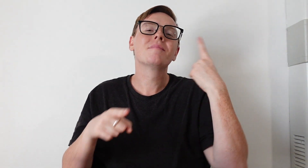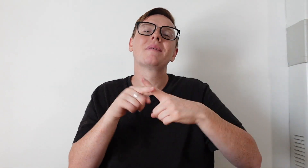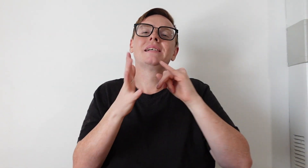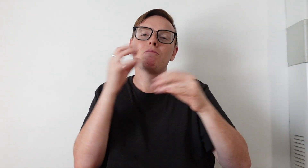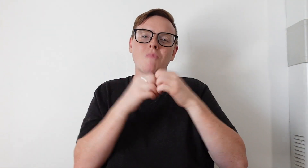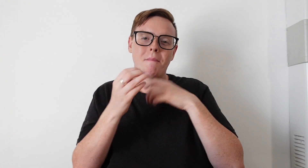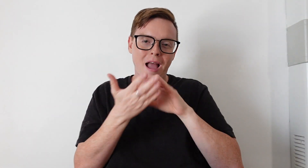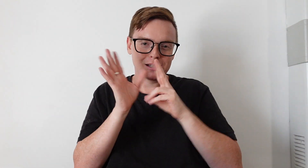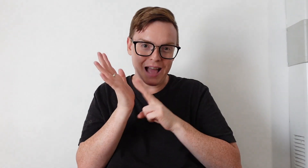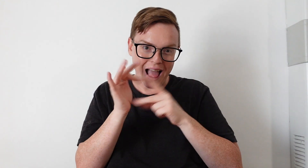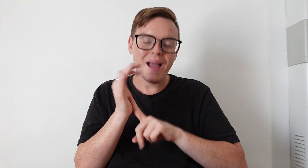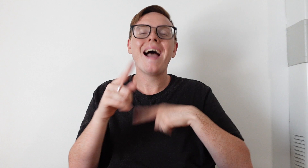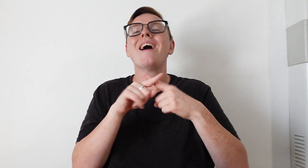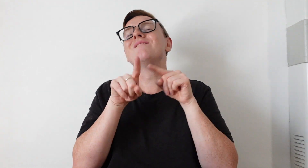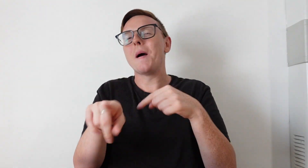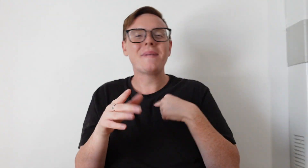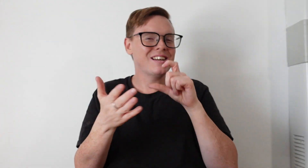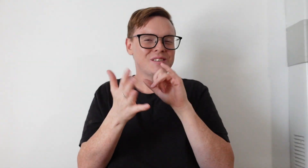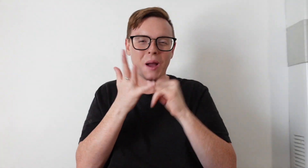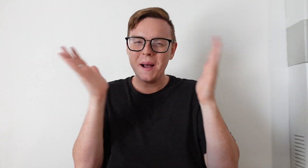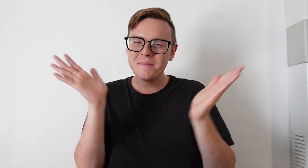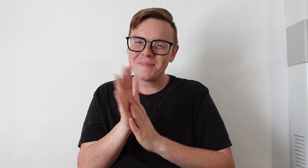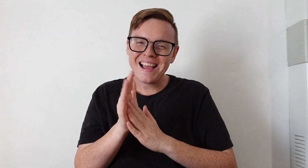Don't forget to subscribe my channel and follow me on social media.